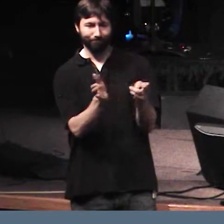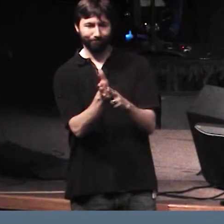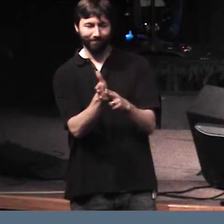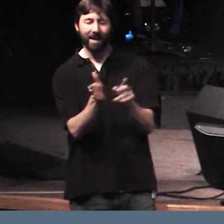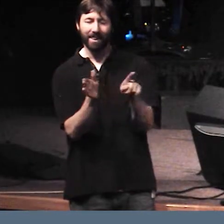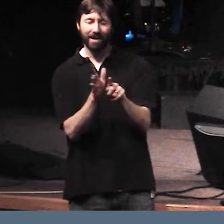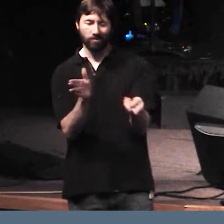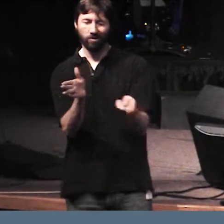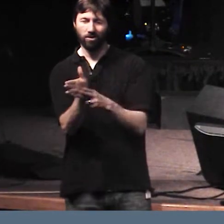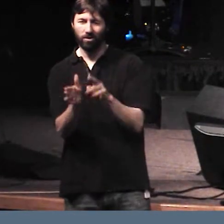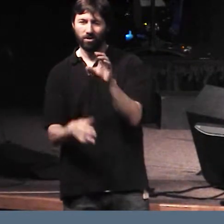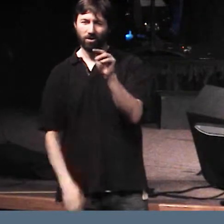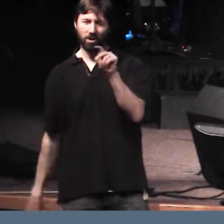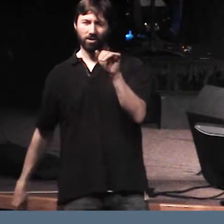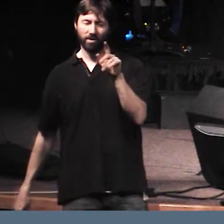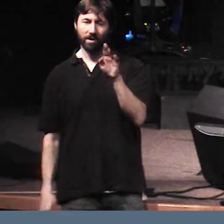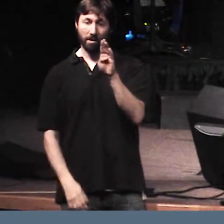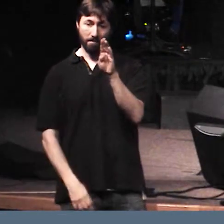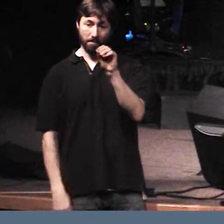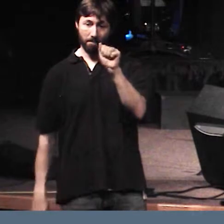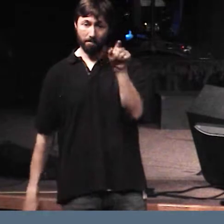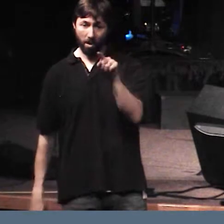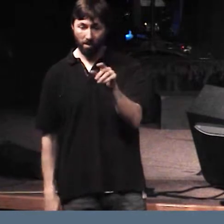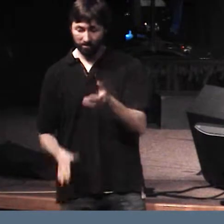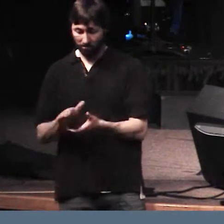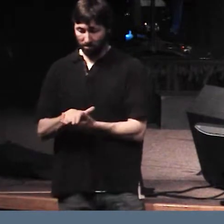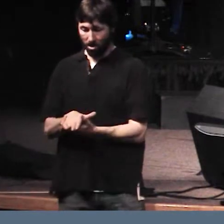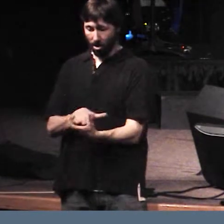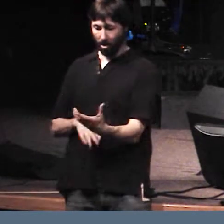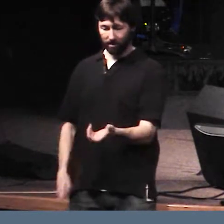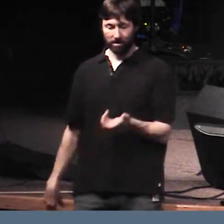Boaz takes off - as was customary his sandal and he gives it saying